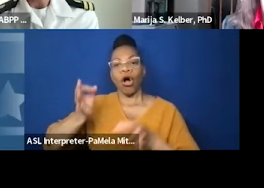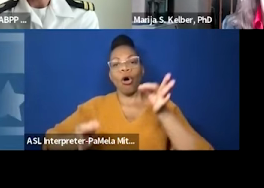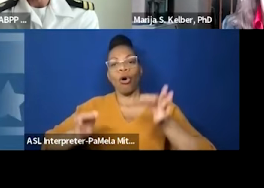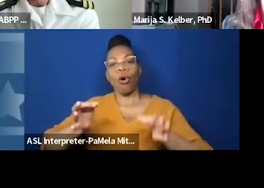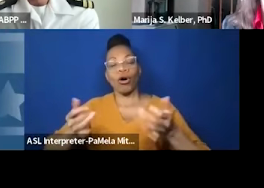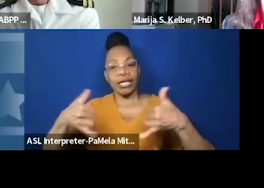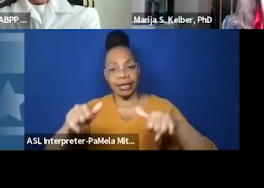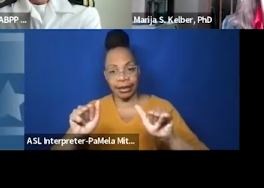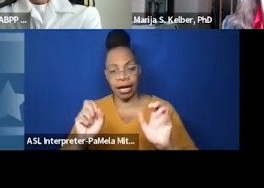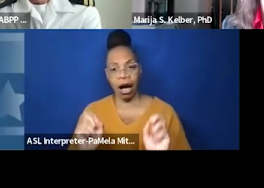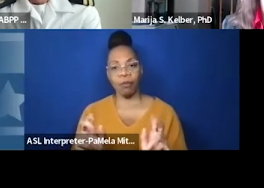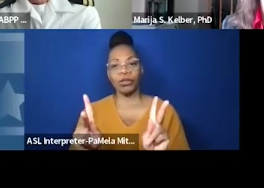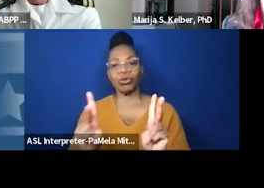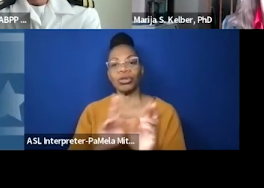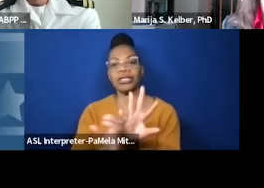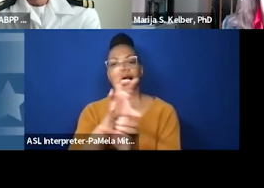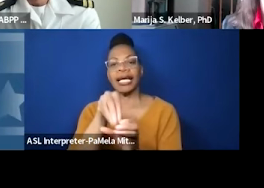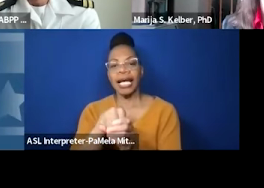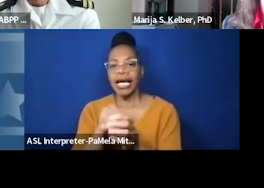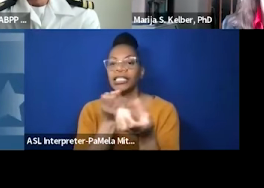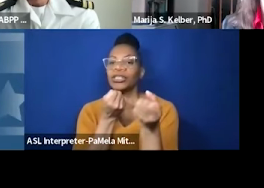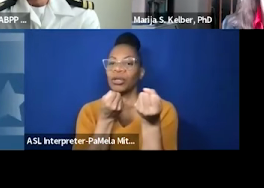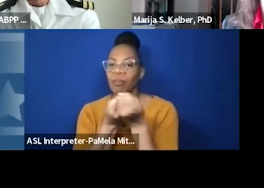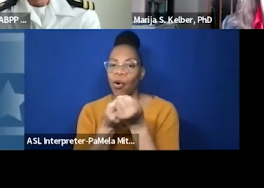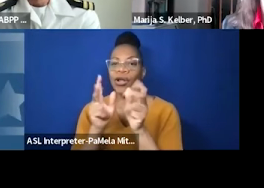in supporting veterans in the court system.